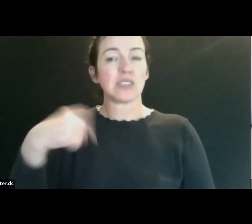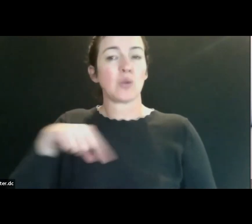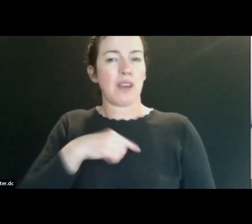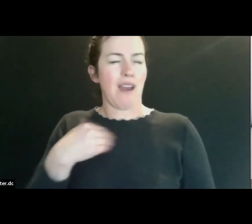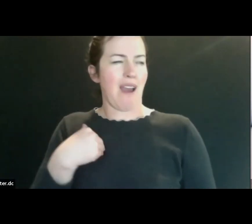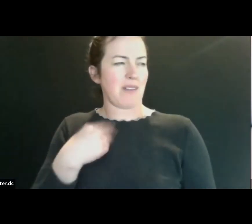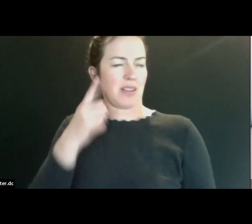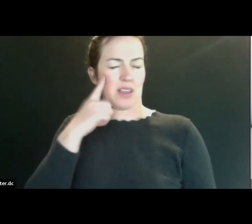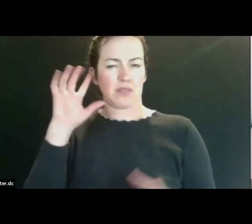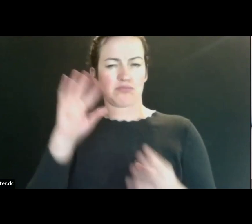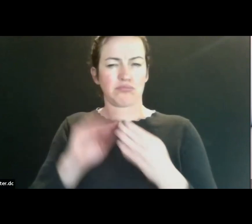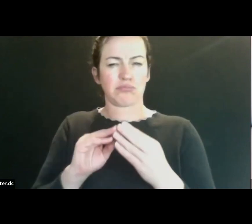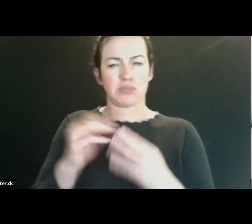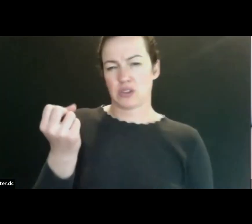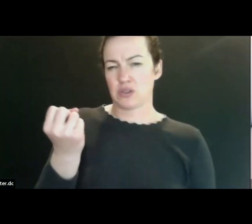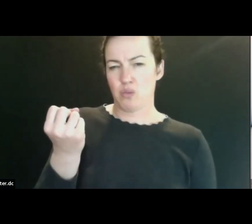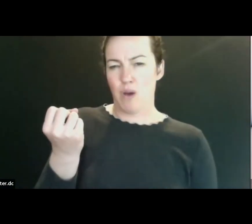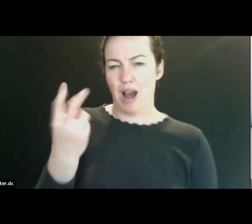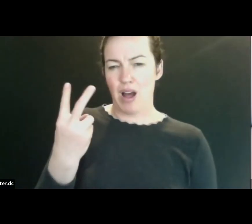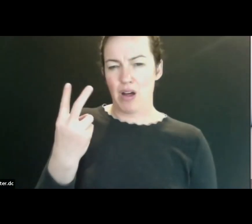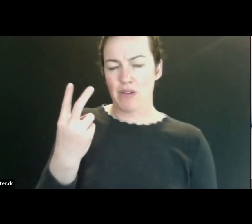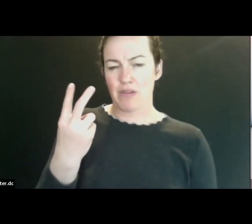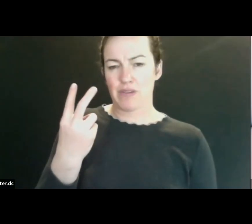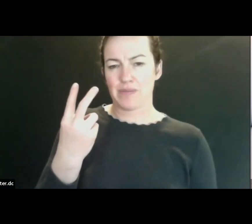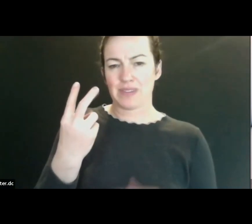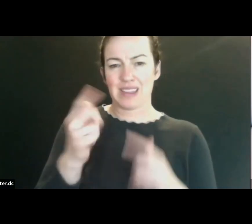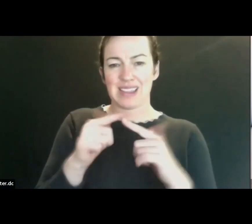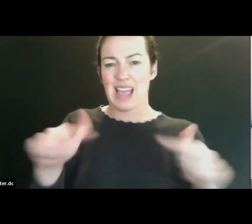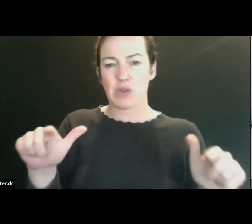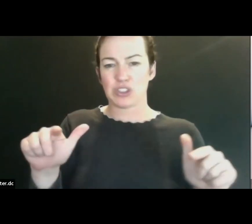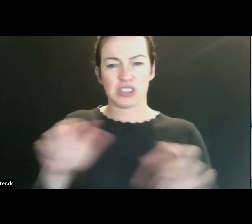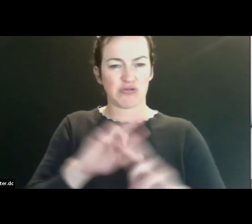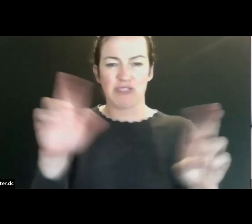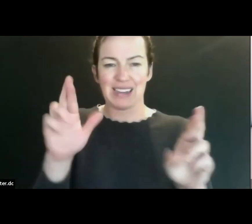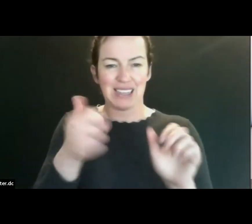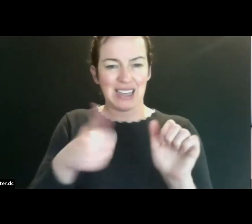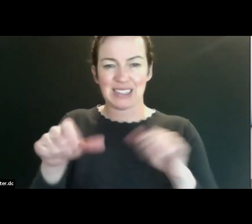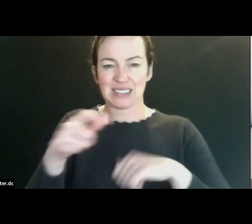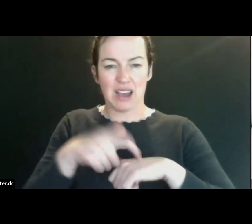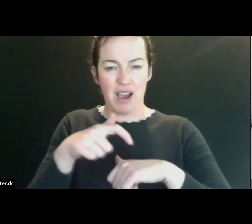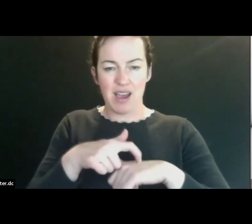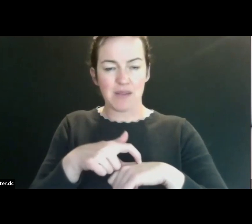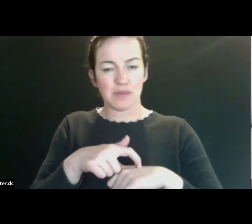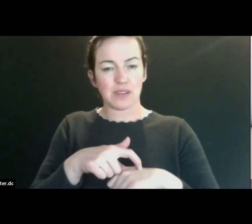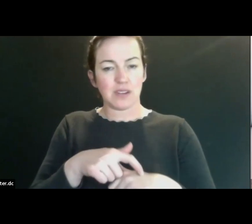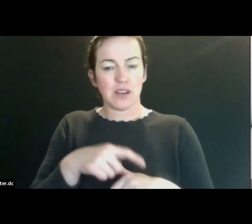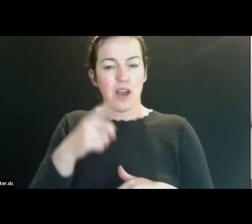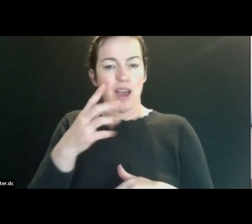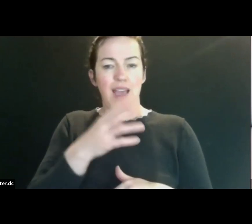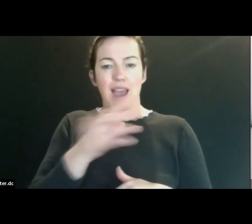12 of the State's largest languages on file, ready to go at any time, but we also have